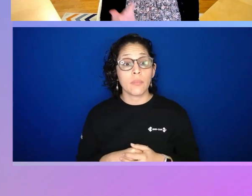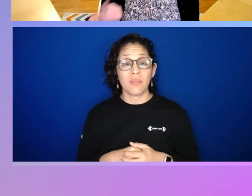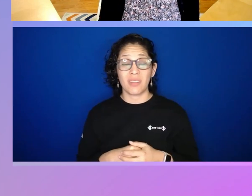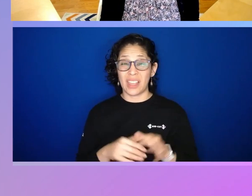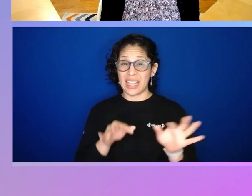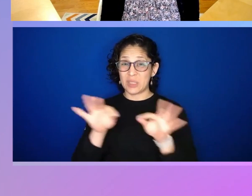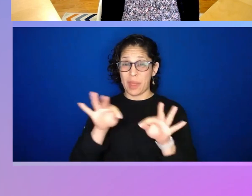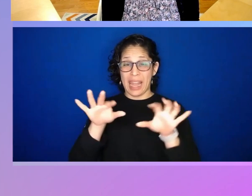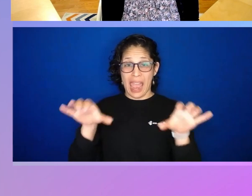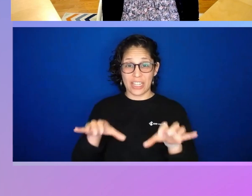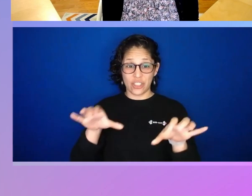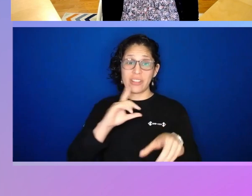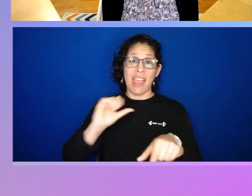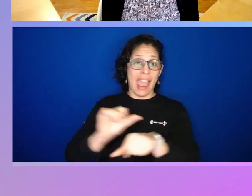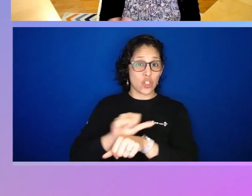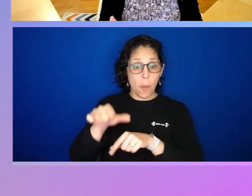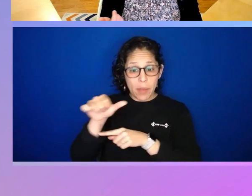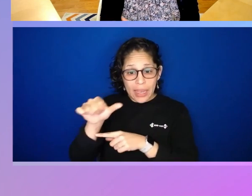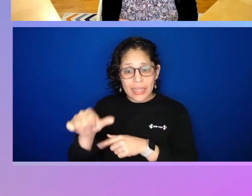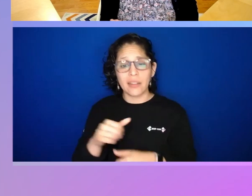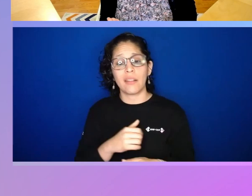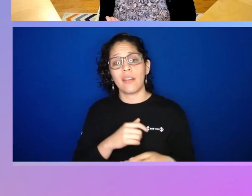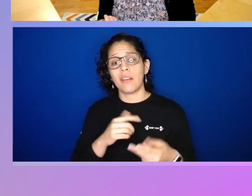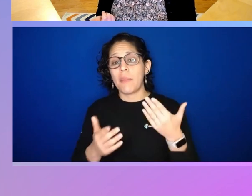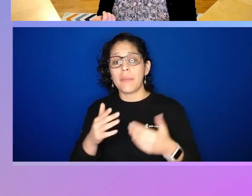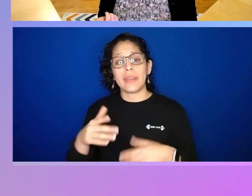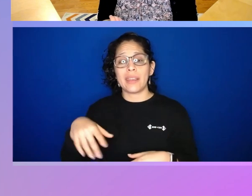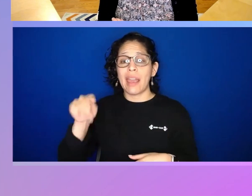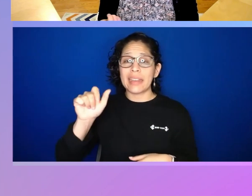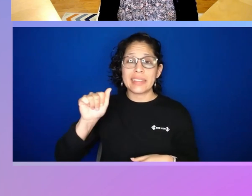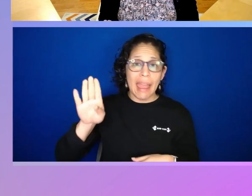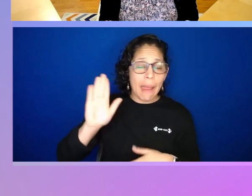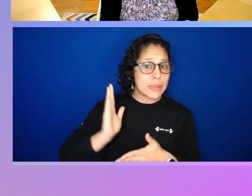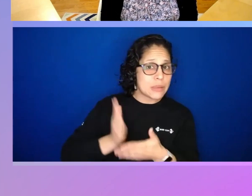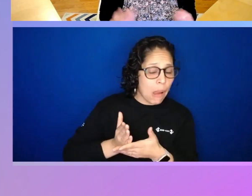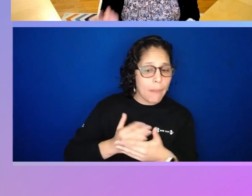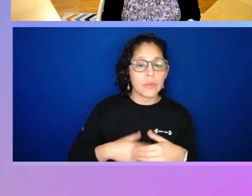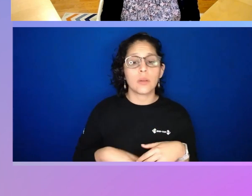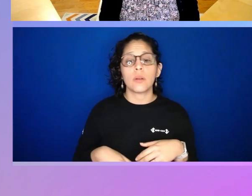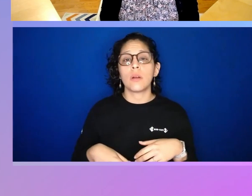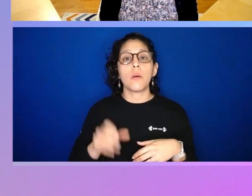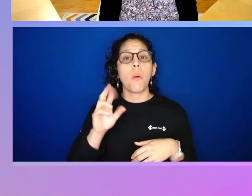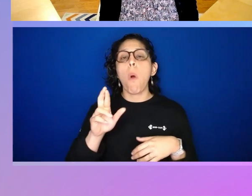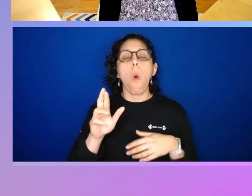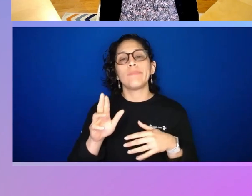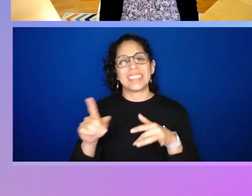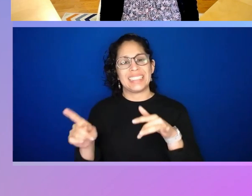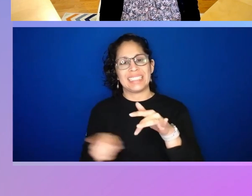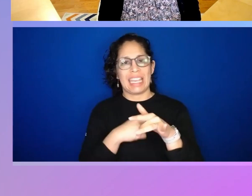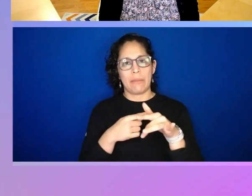captured for links and buttons. Links and buttons should be identified as focusable elements in the design and should include the different states and